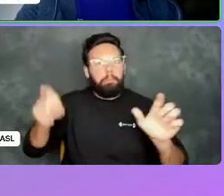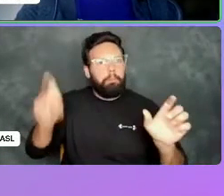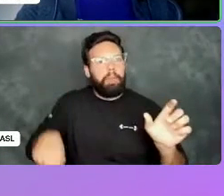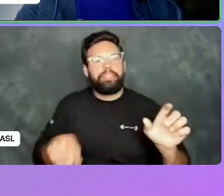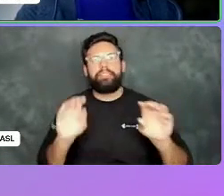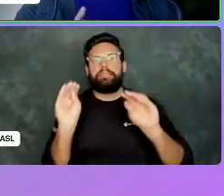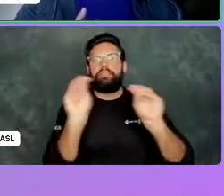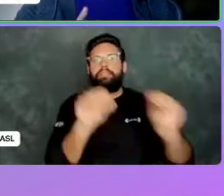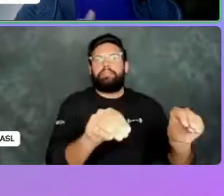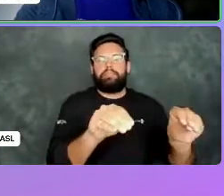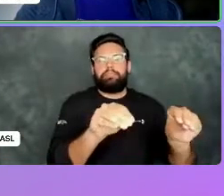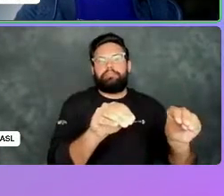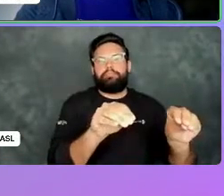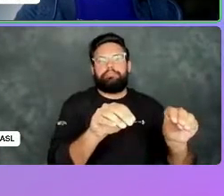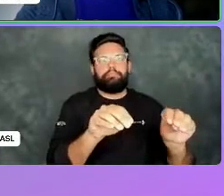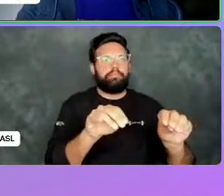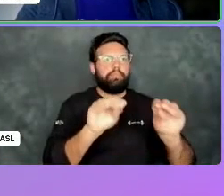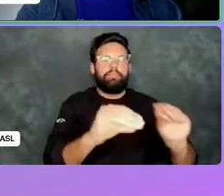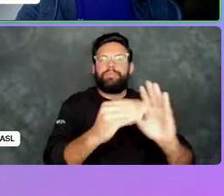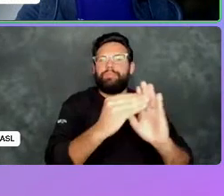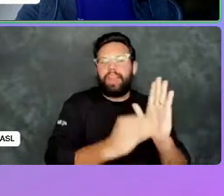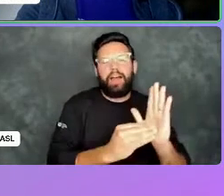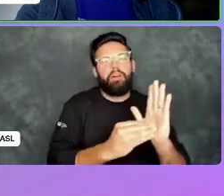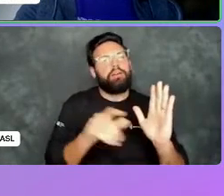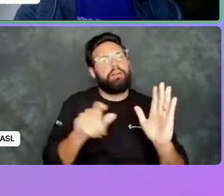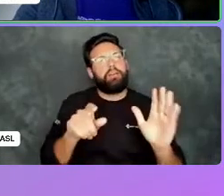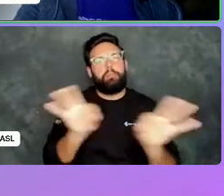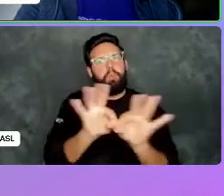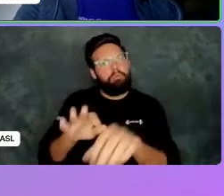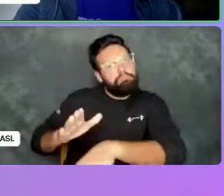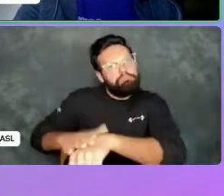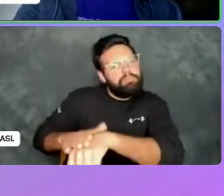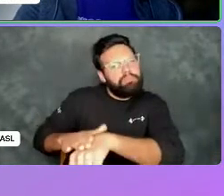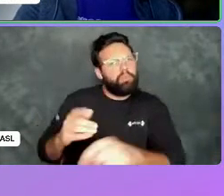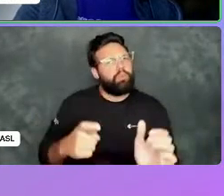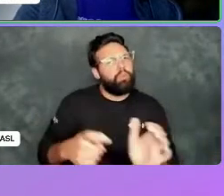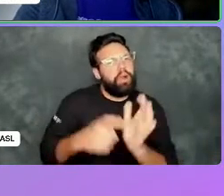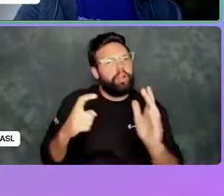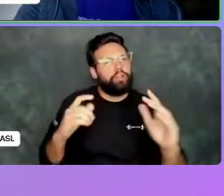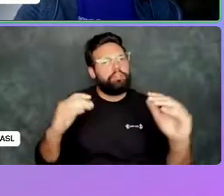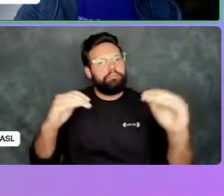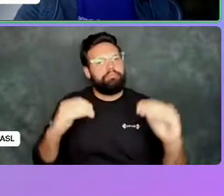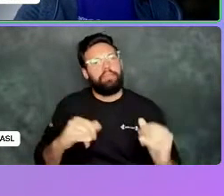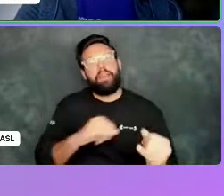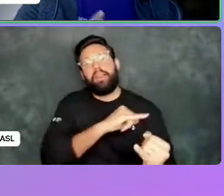visually mark all of our required fields, and then we also want to programmatically mark them